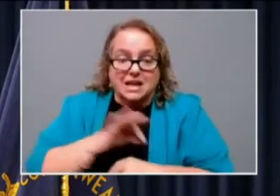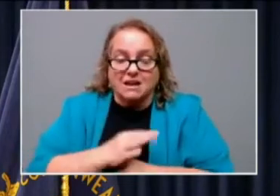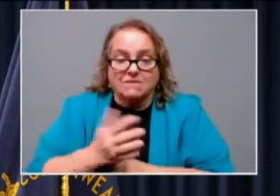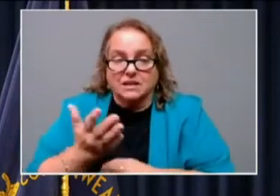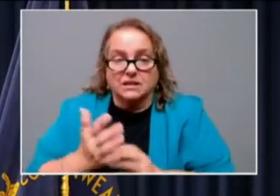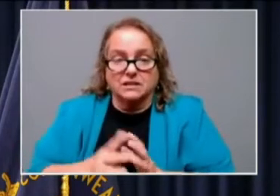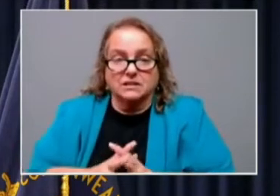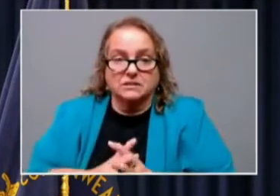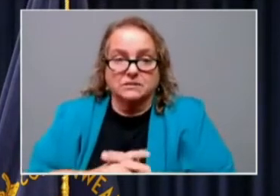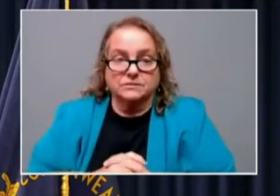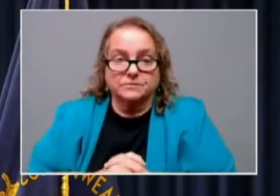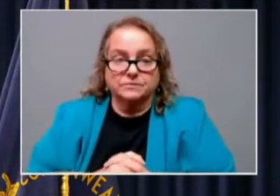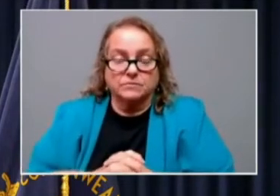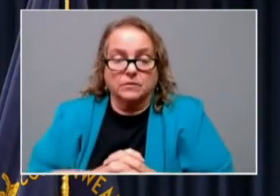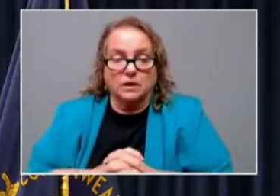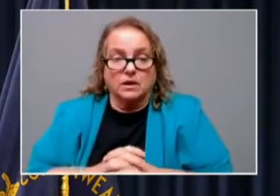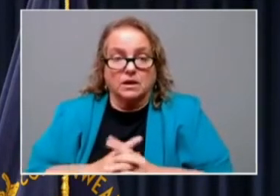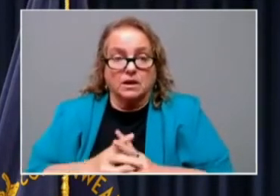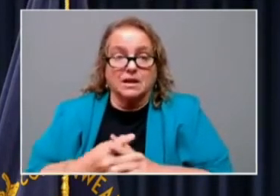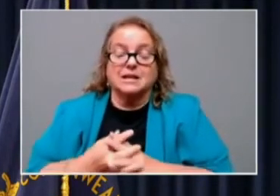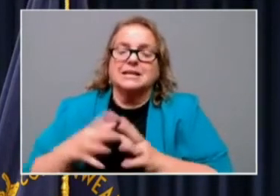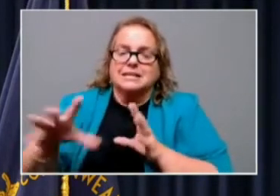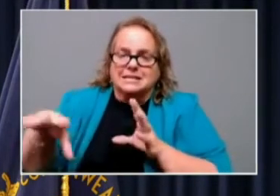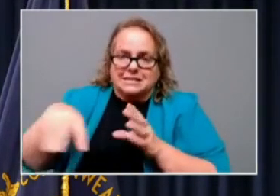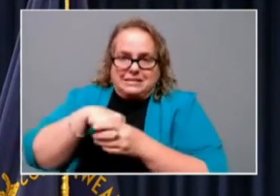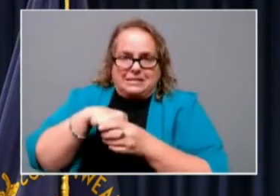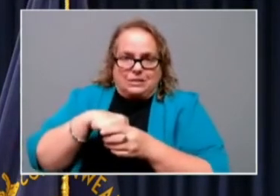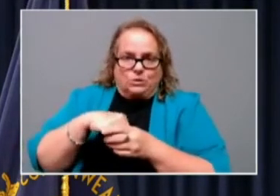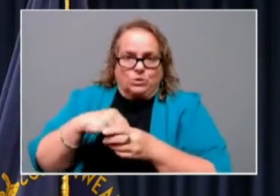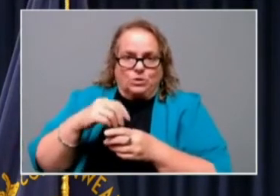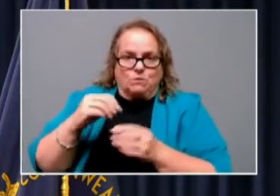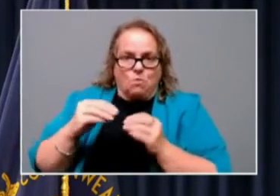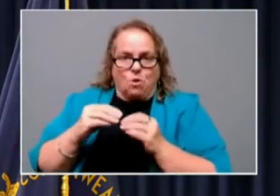Well, certainly supplemental staffing remains on the table. We have at least